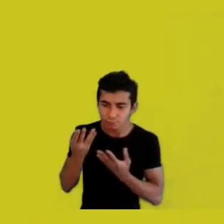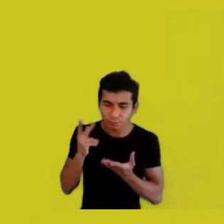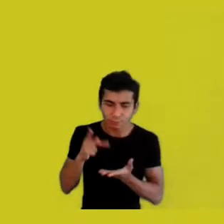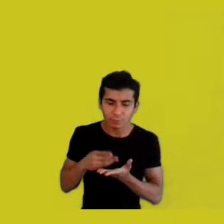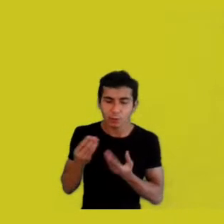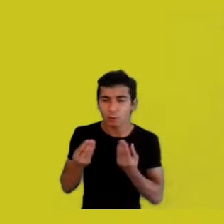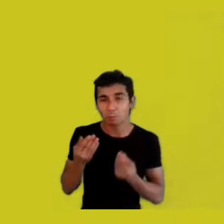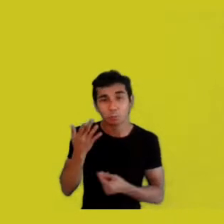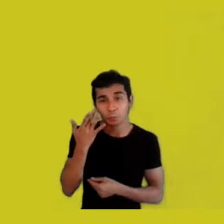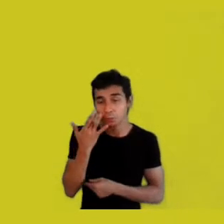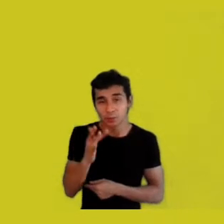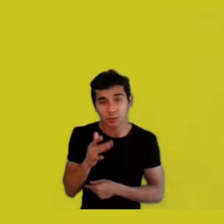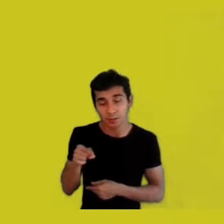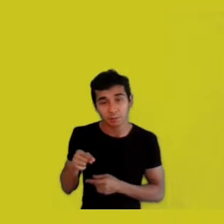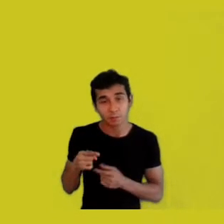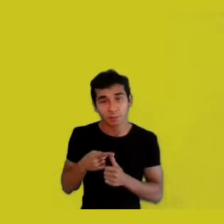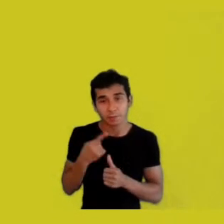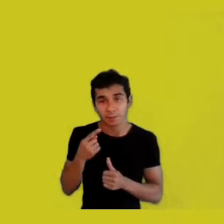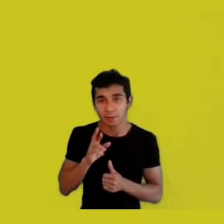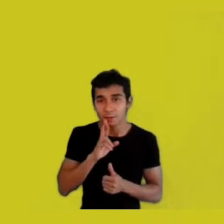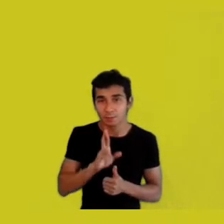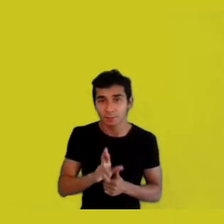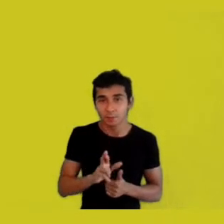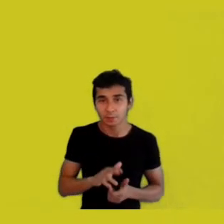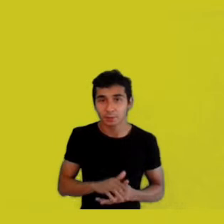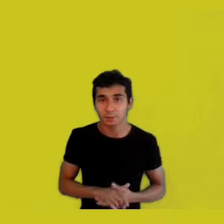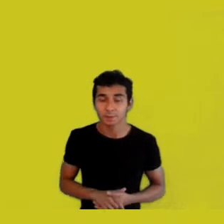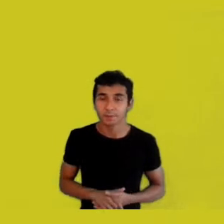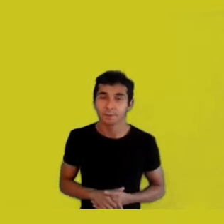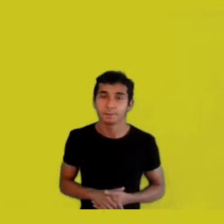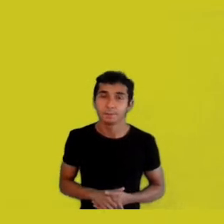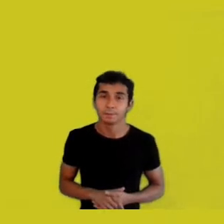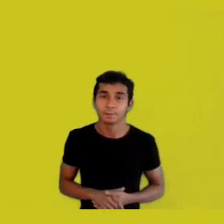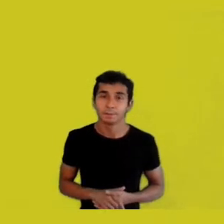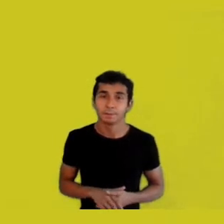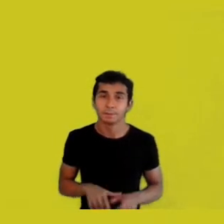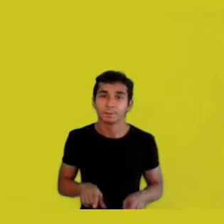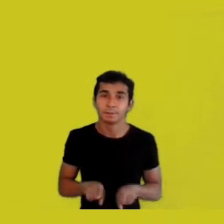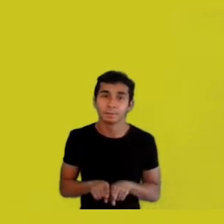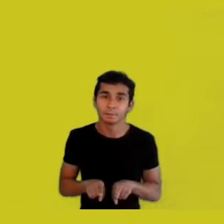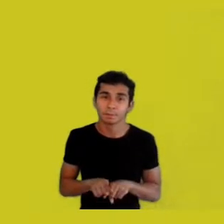And where do they go, the techniques and their rigor